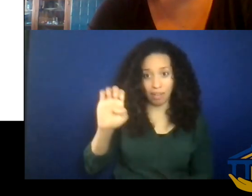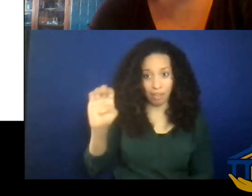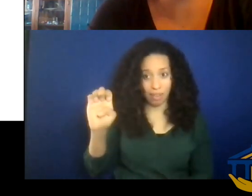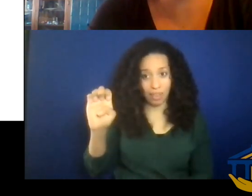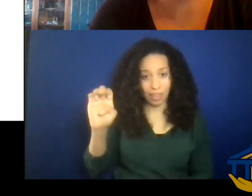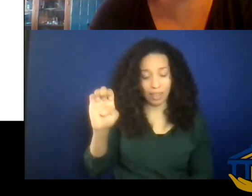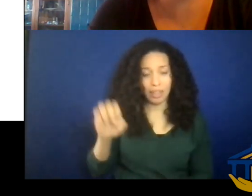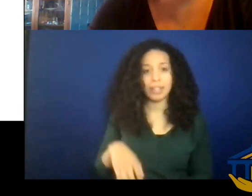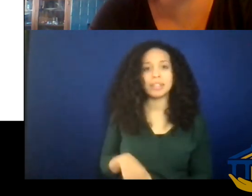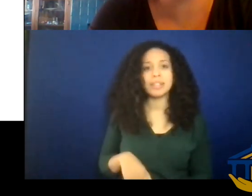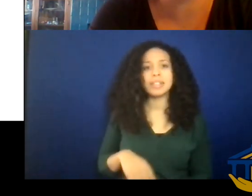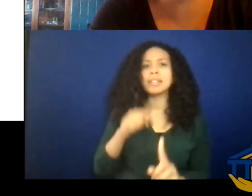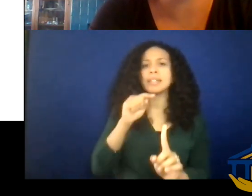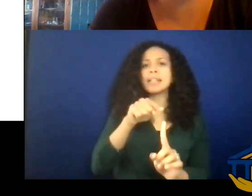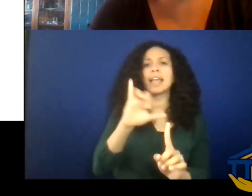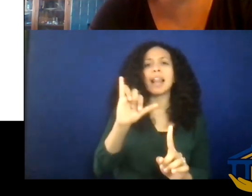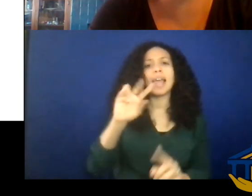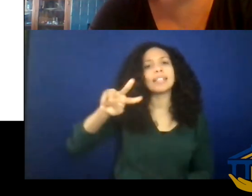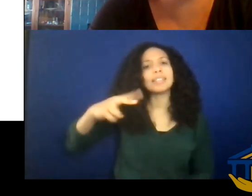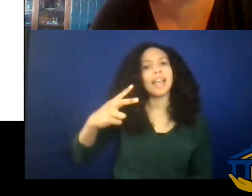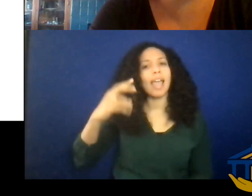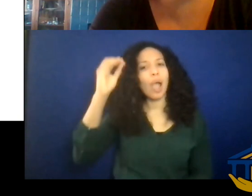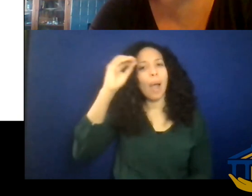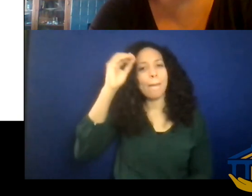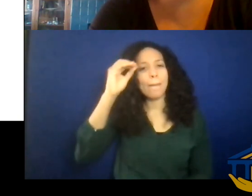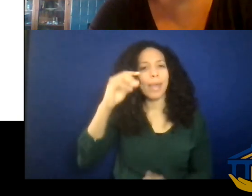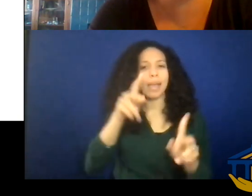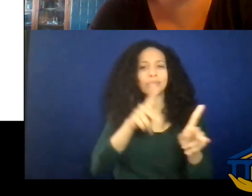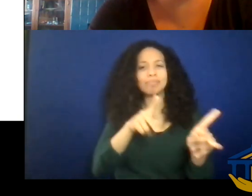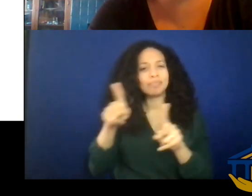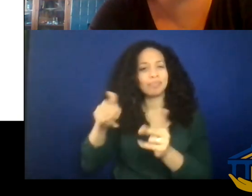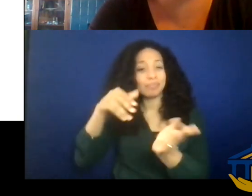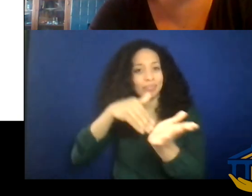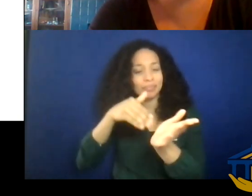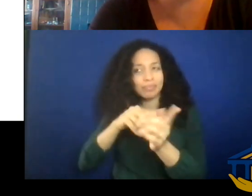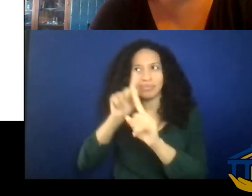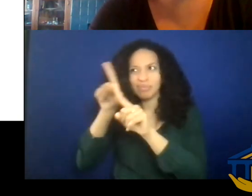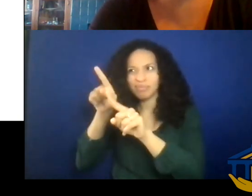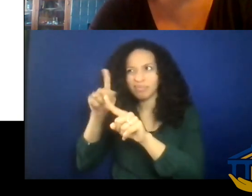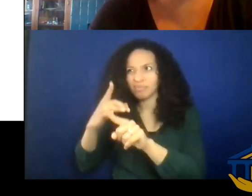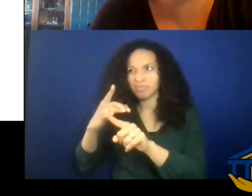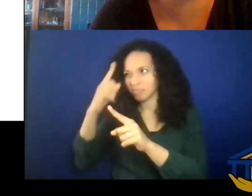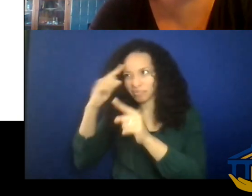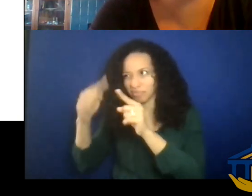a second opinion from a doctor. You want more than one opinion from an expert or if you feel